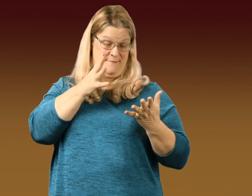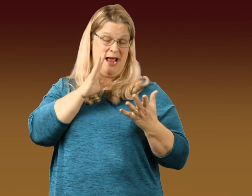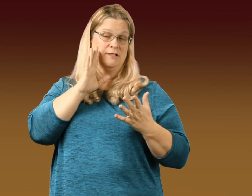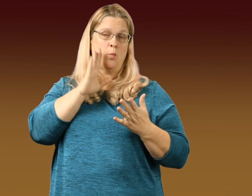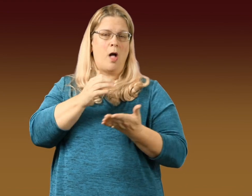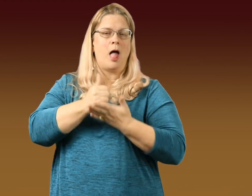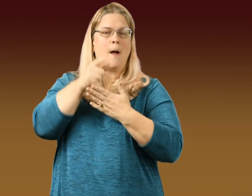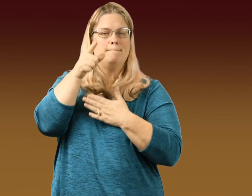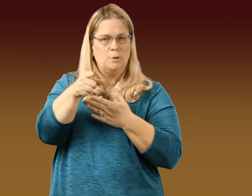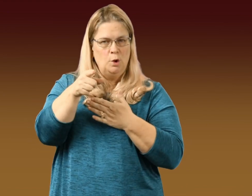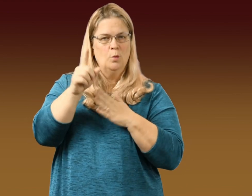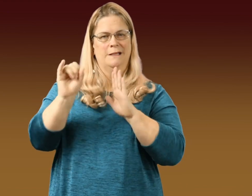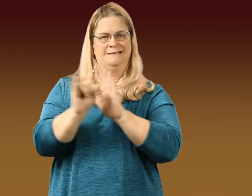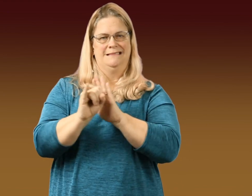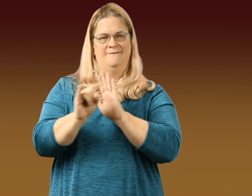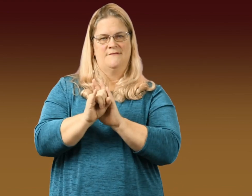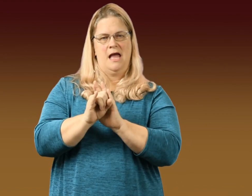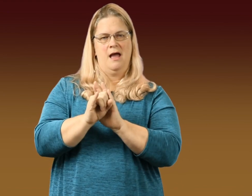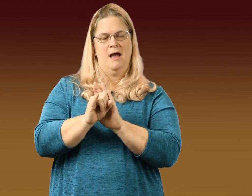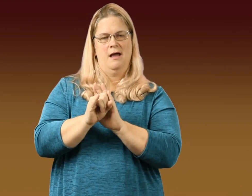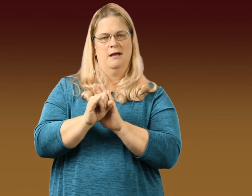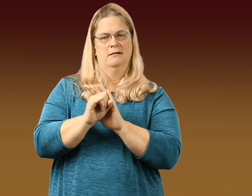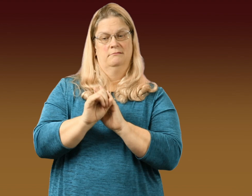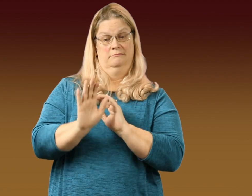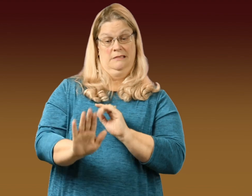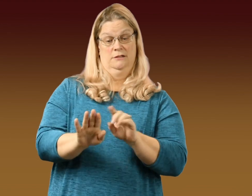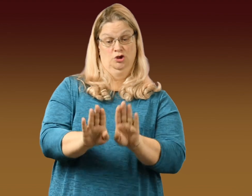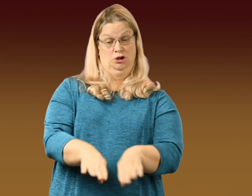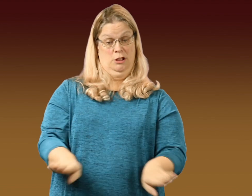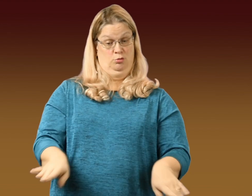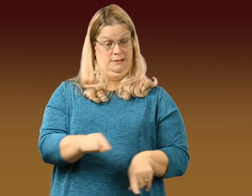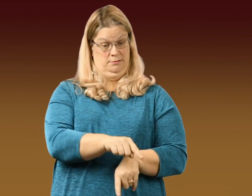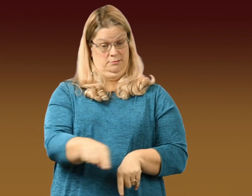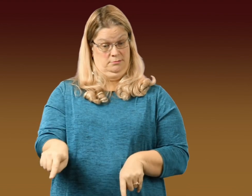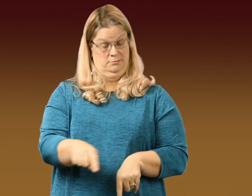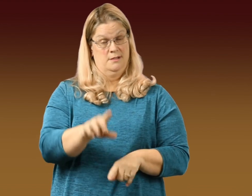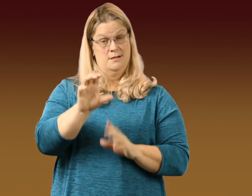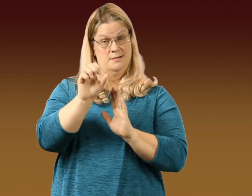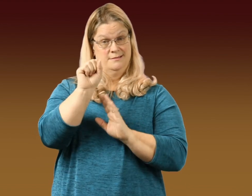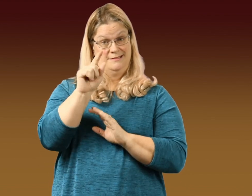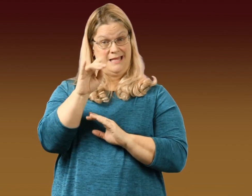Knowing this information will not only help you identify the child's state of mind,